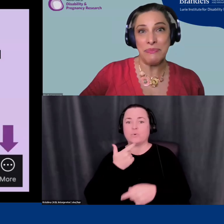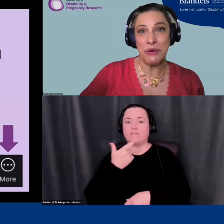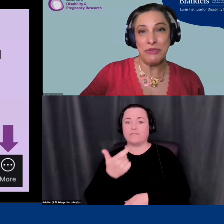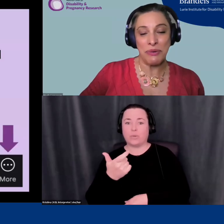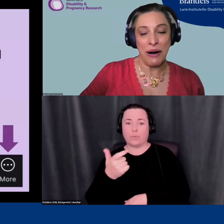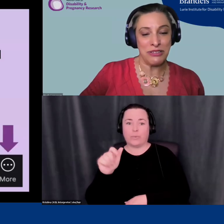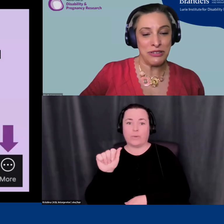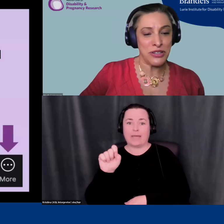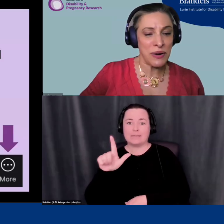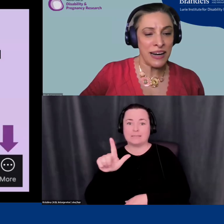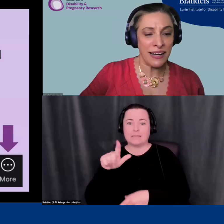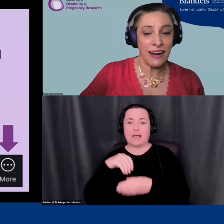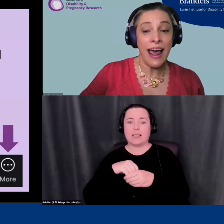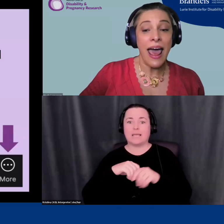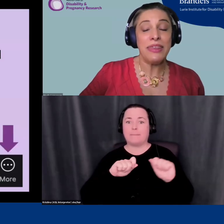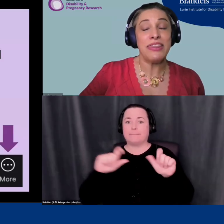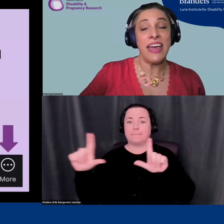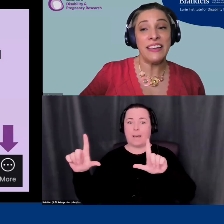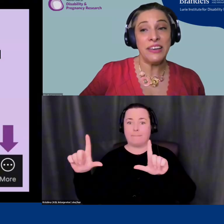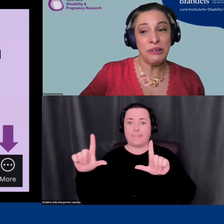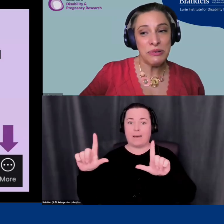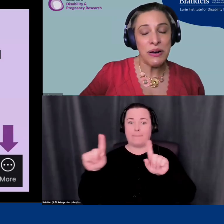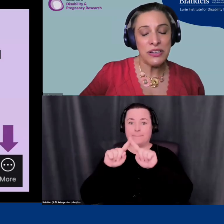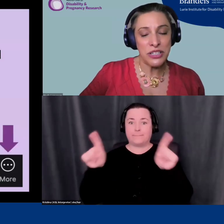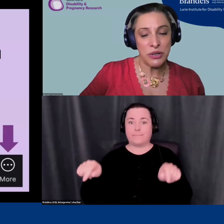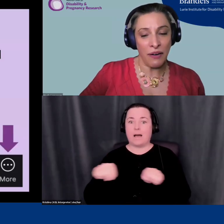you can move around your screen. Thank you to